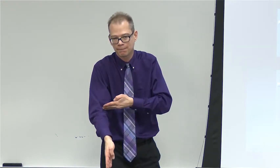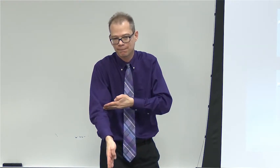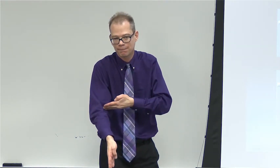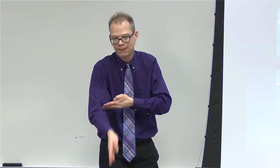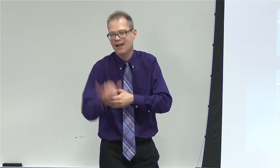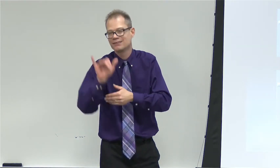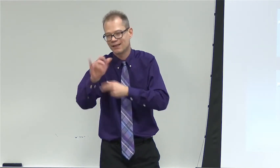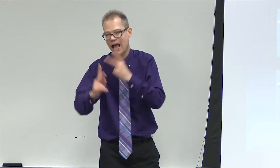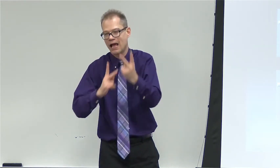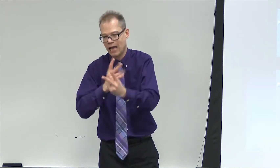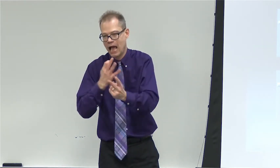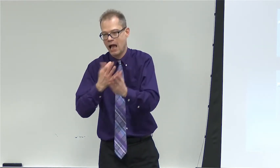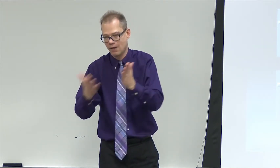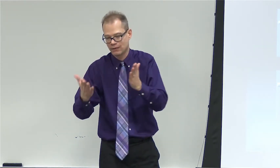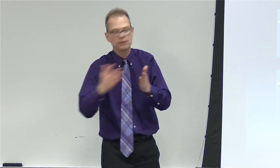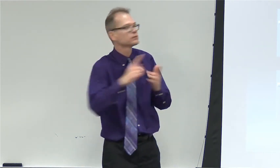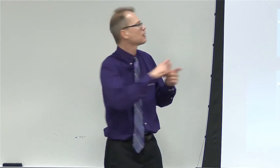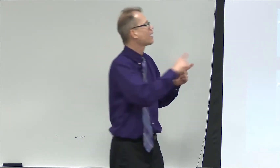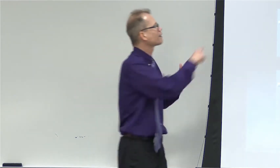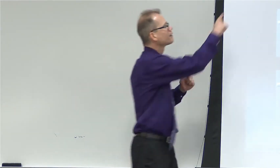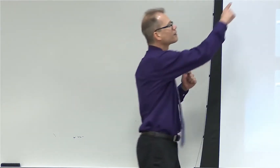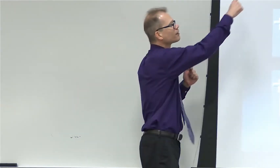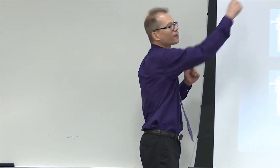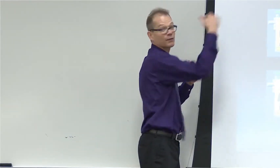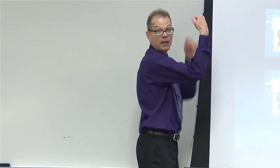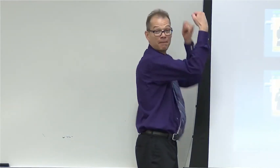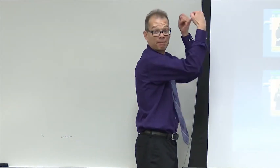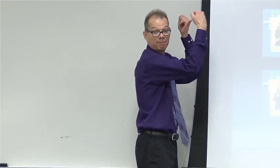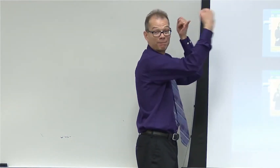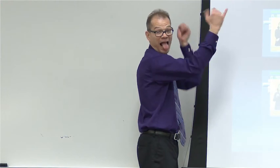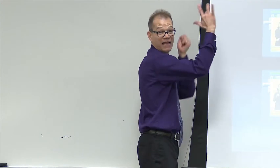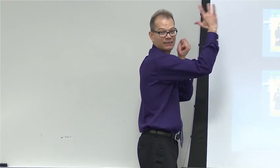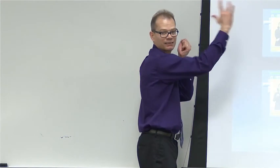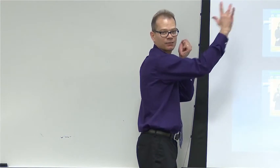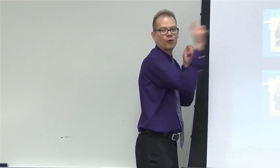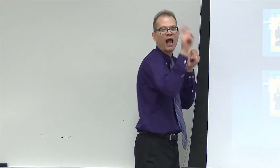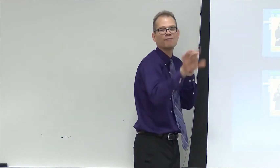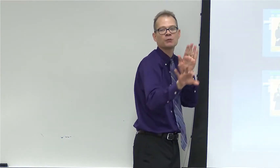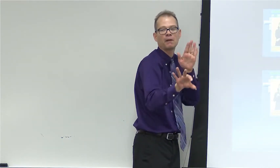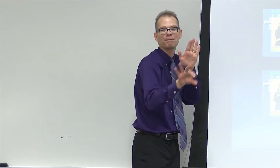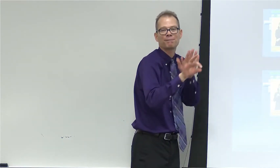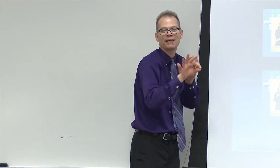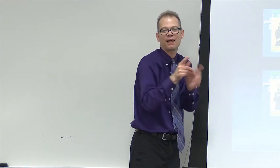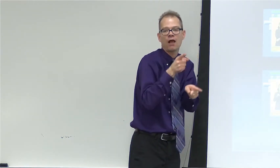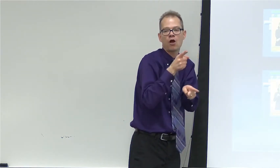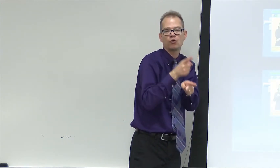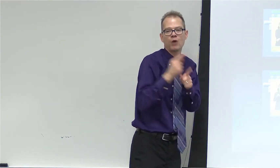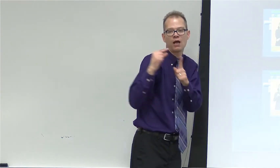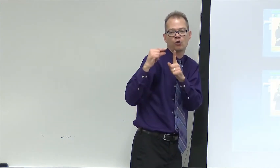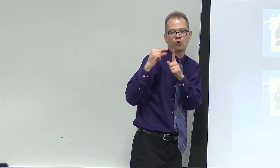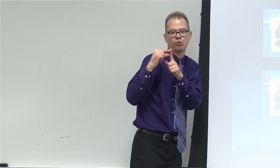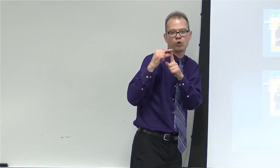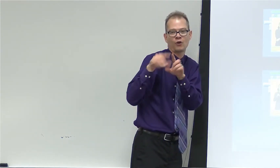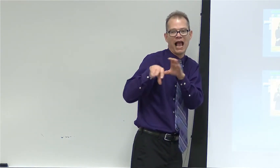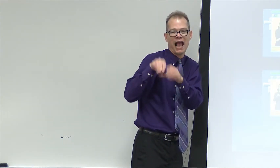You know, that... that type of information. And then the blanks. For the blanks, you have to choose the correct word